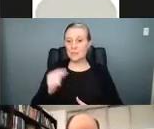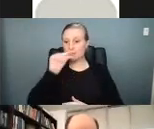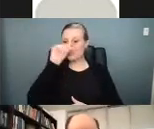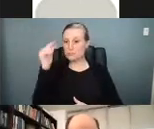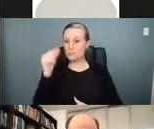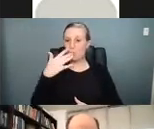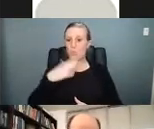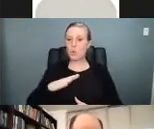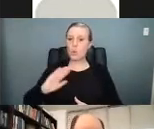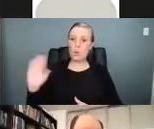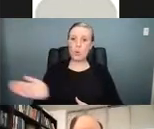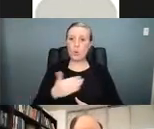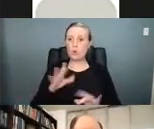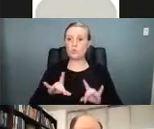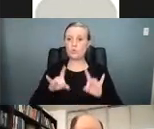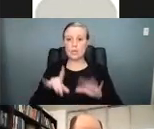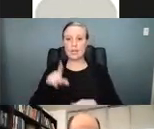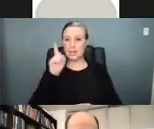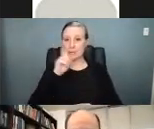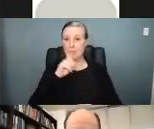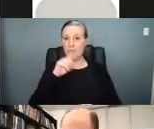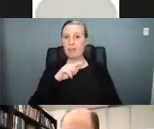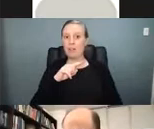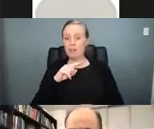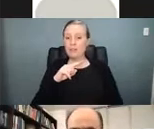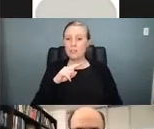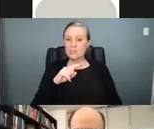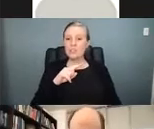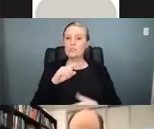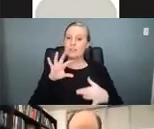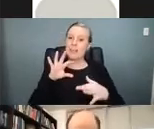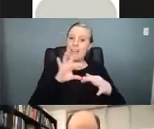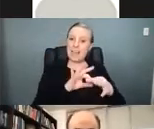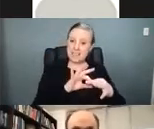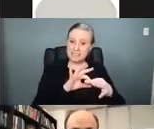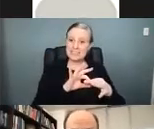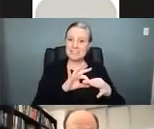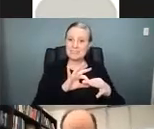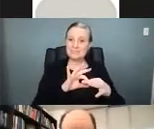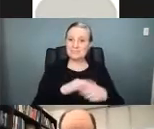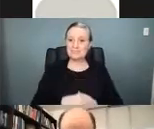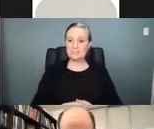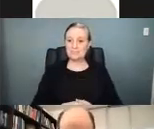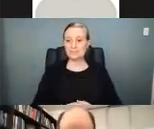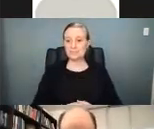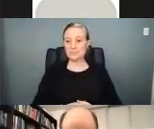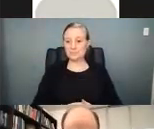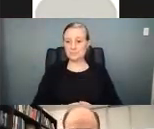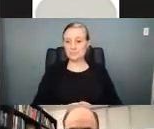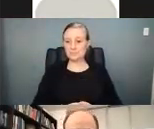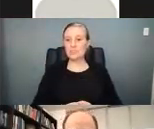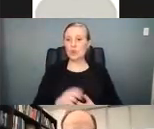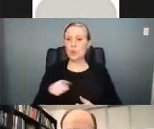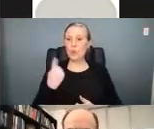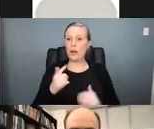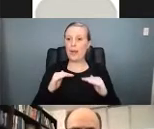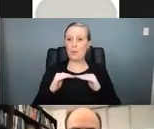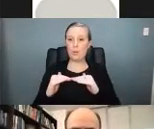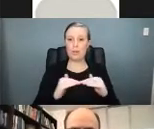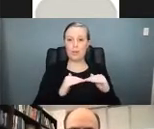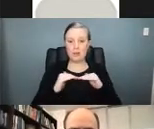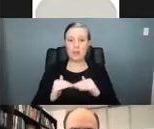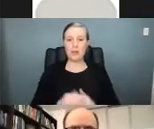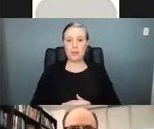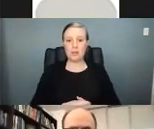digital connectivity and connection equally. Let's have a look at some aspects in just